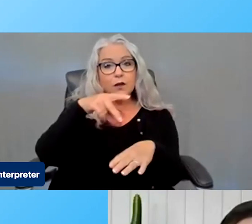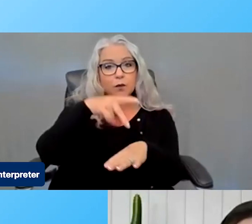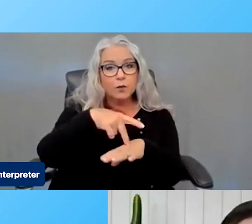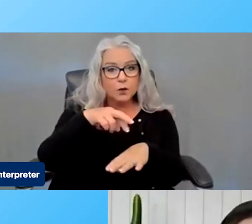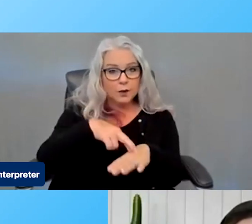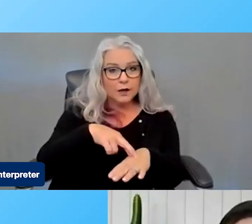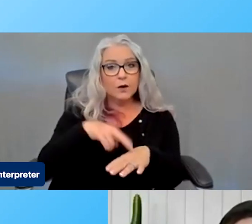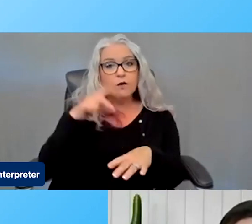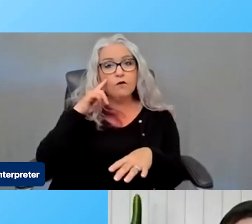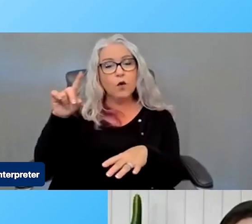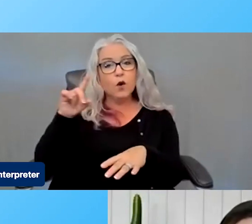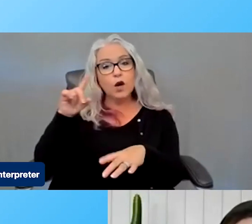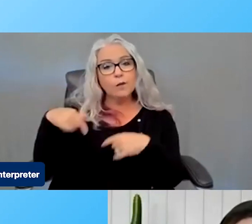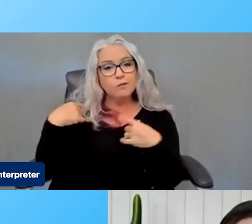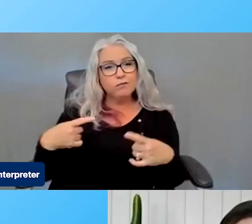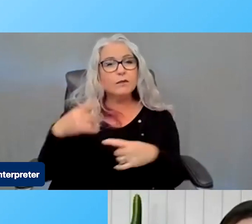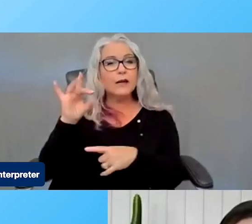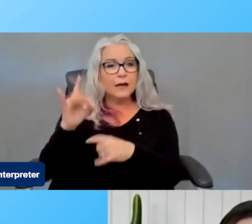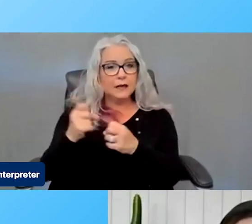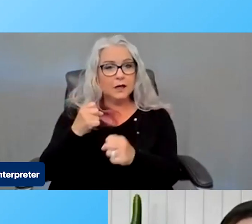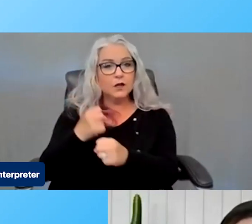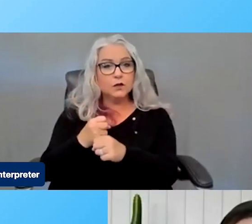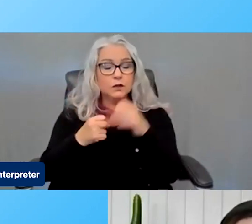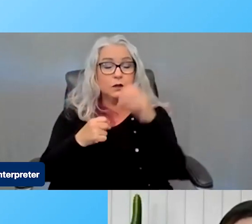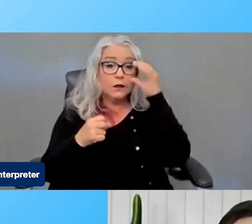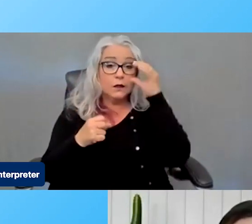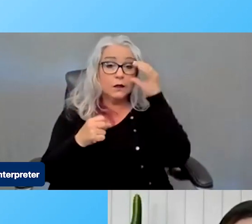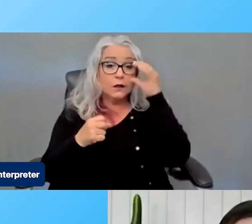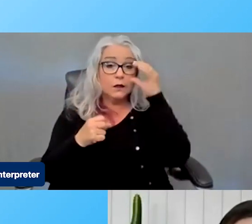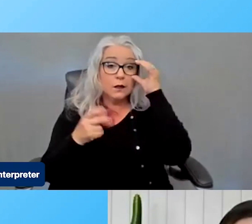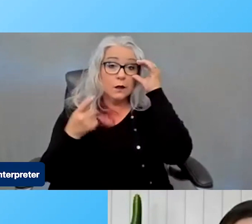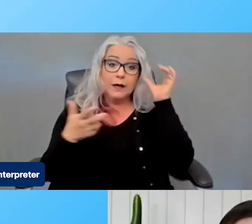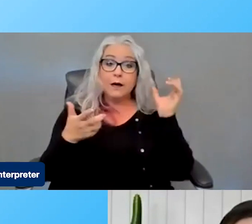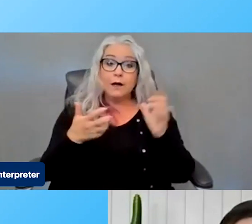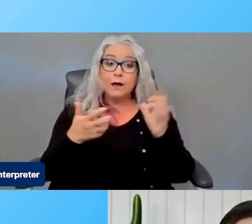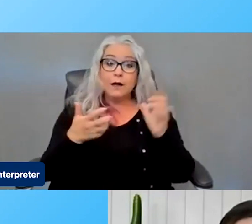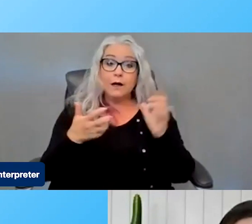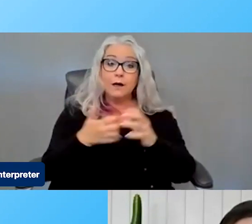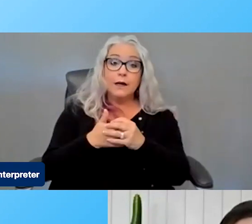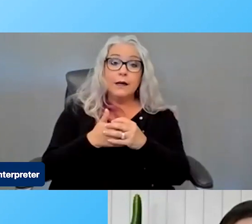Puerto Rico for eight years now. We are basically an organization on the ground in Puerto Rico